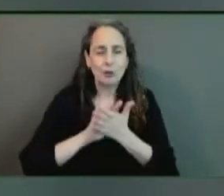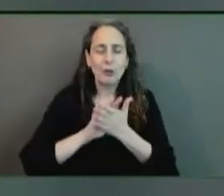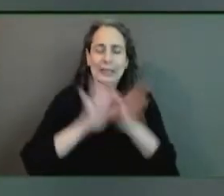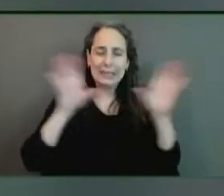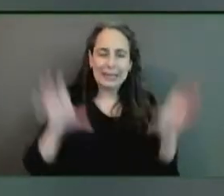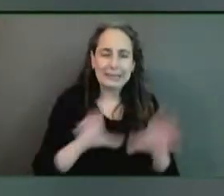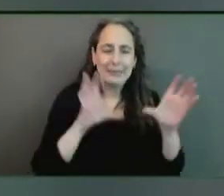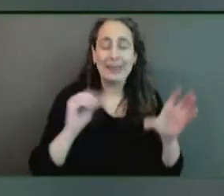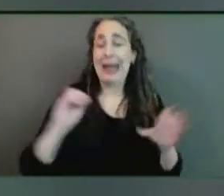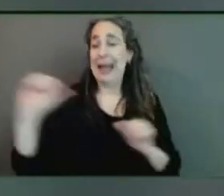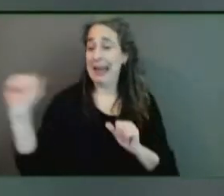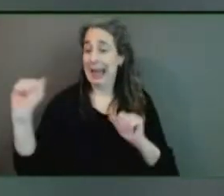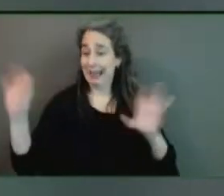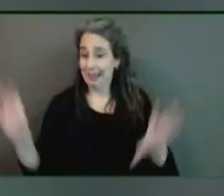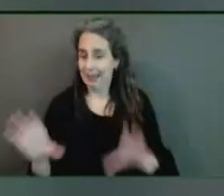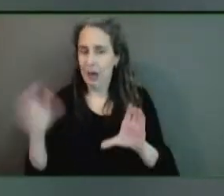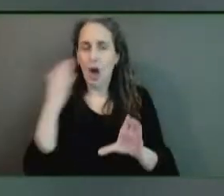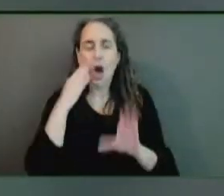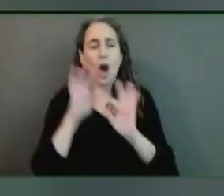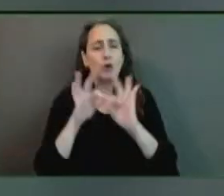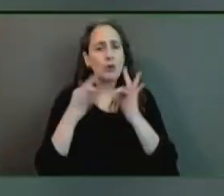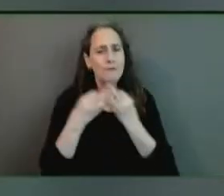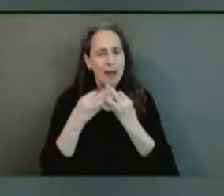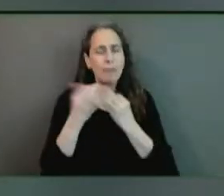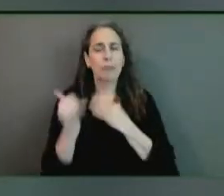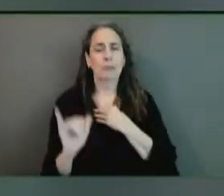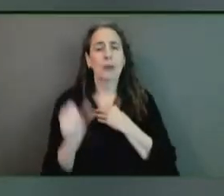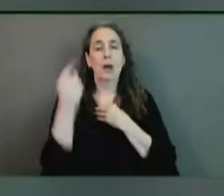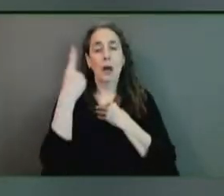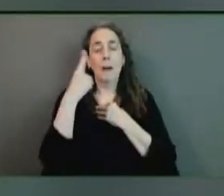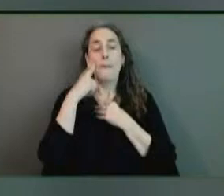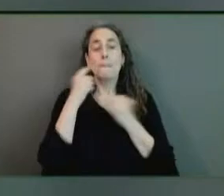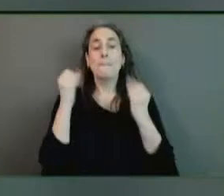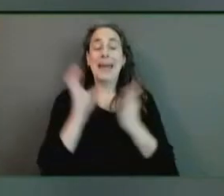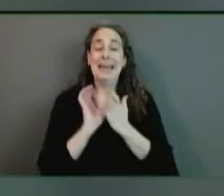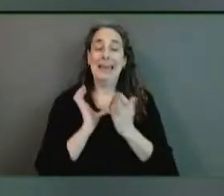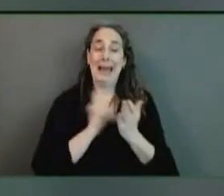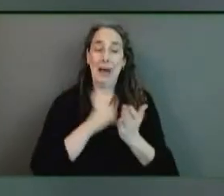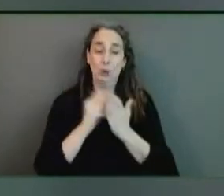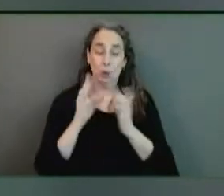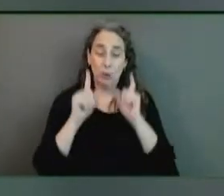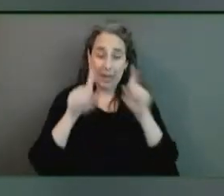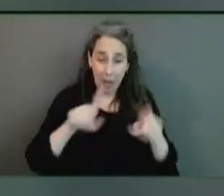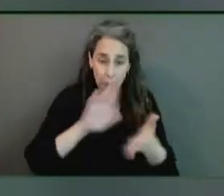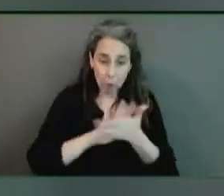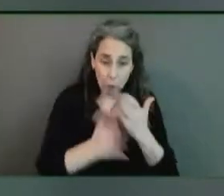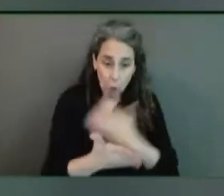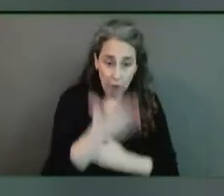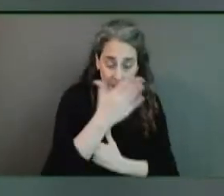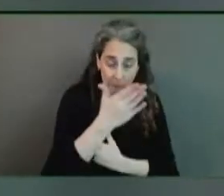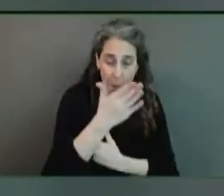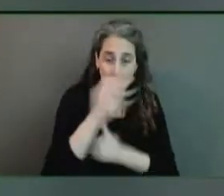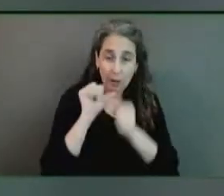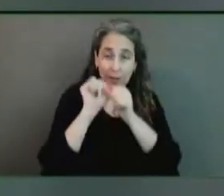explore their passions through extracurricular activities. An athletic activities and I know our families can connect with